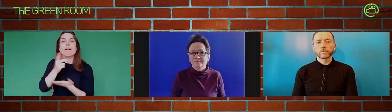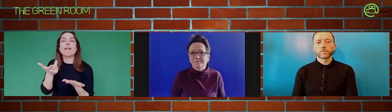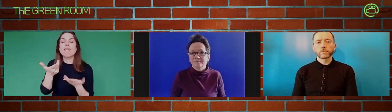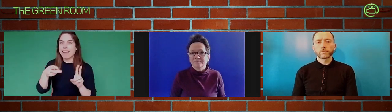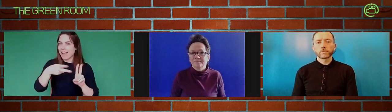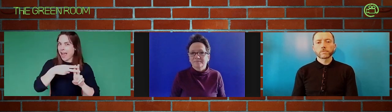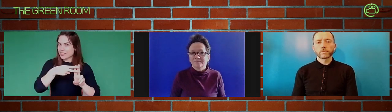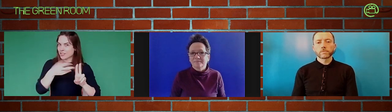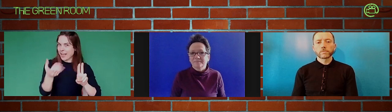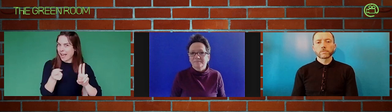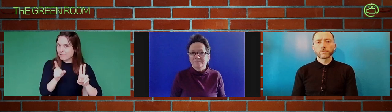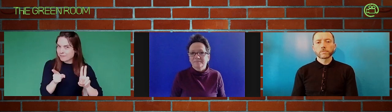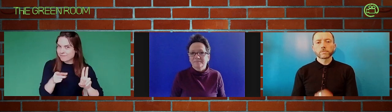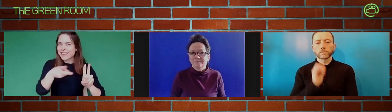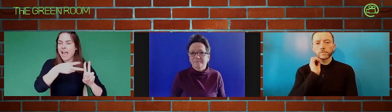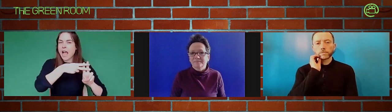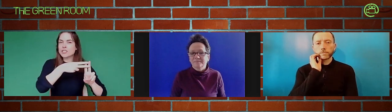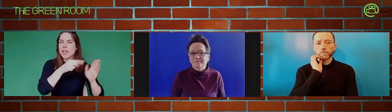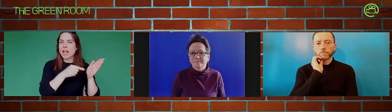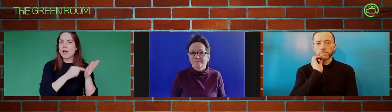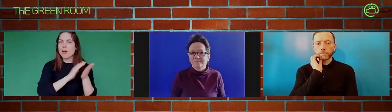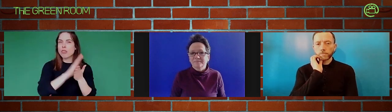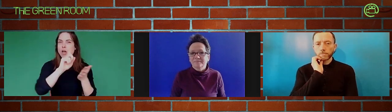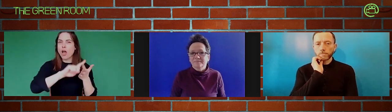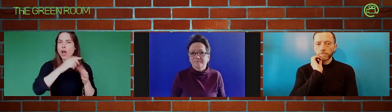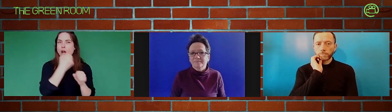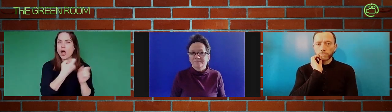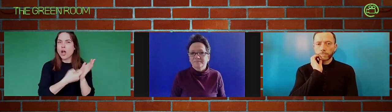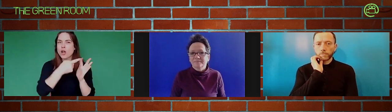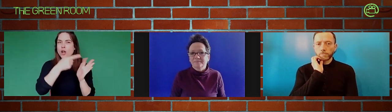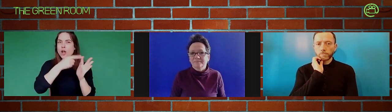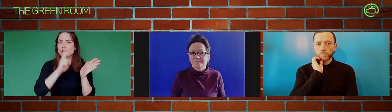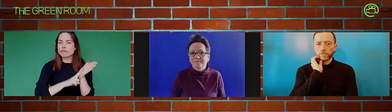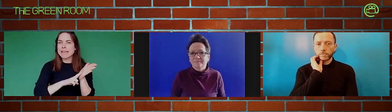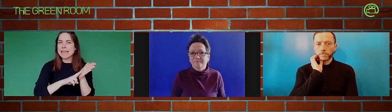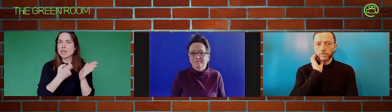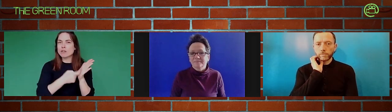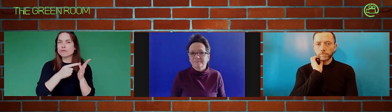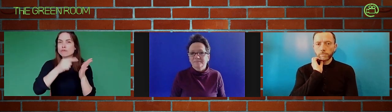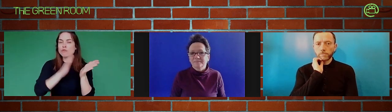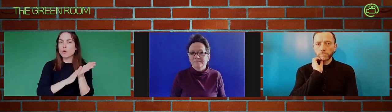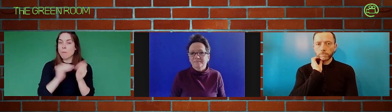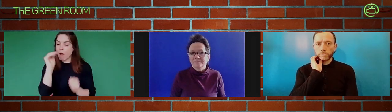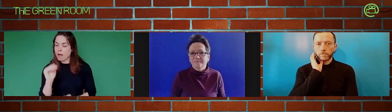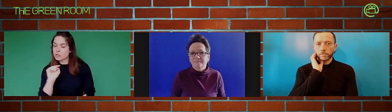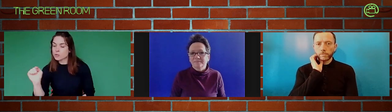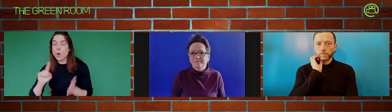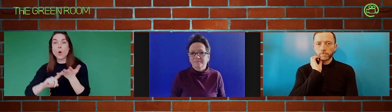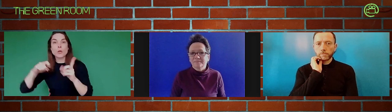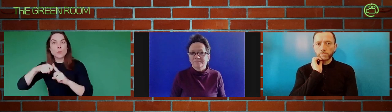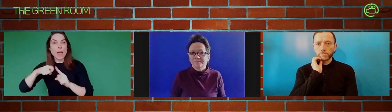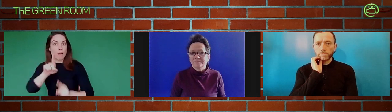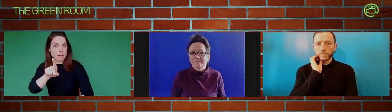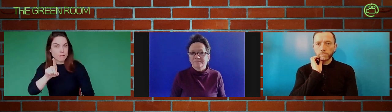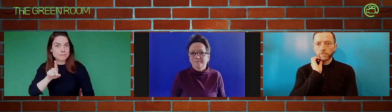which is hashtag the green room underscore UK I'll just say that again that's